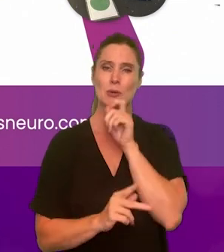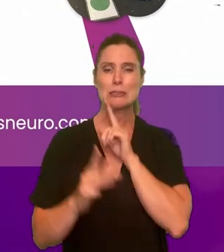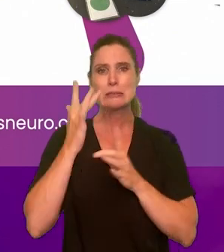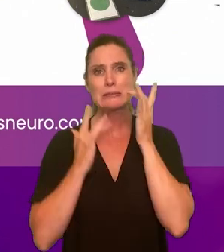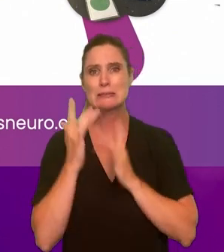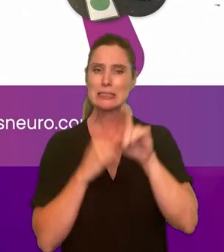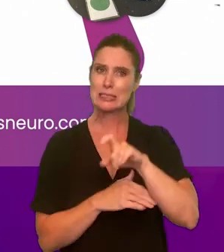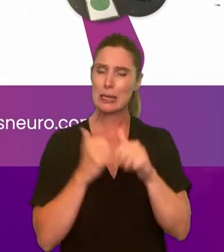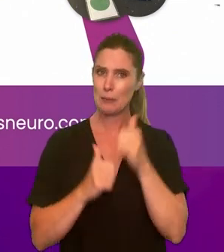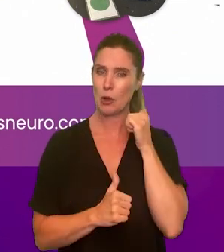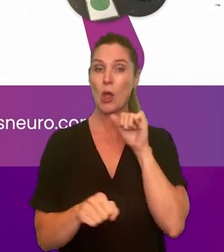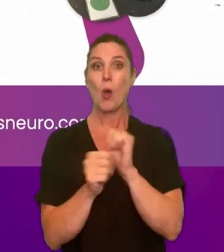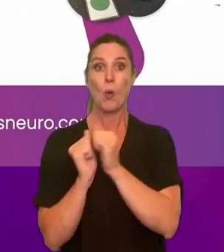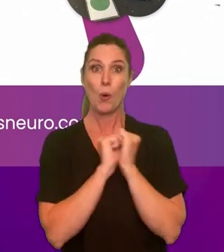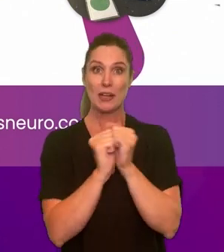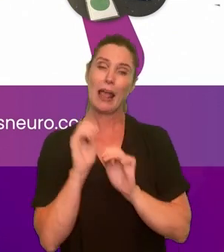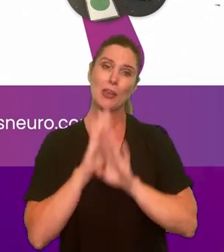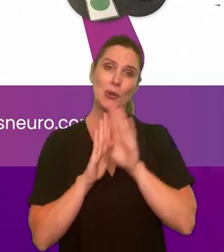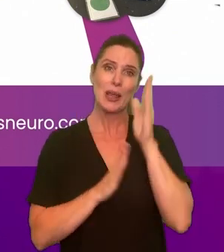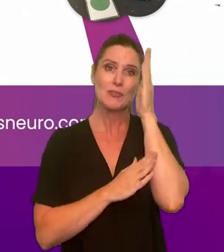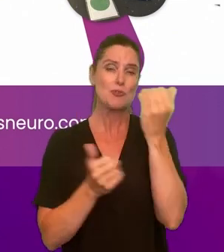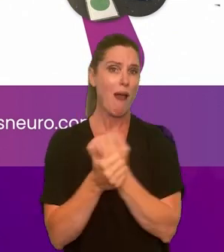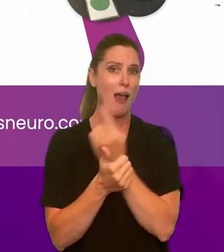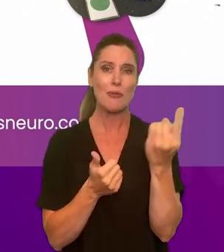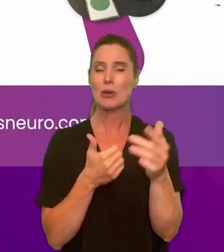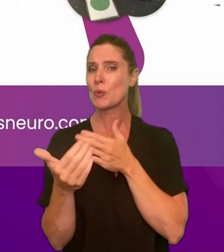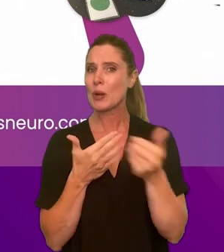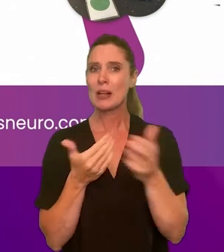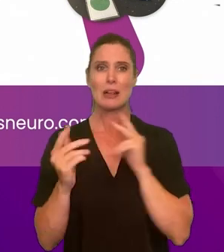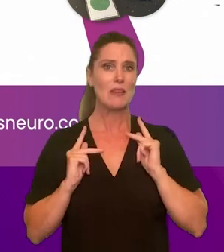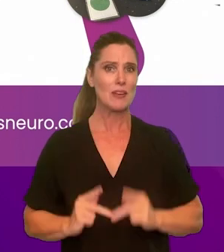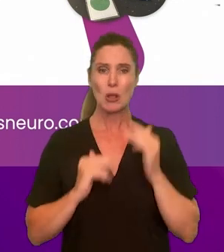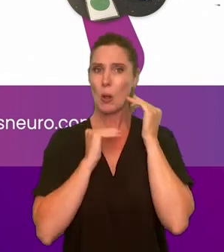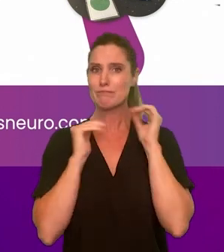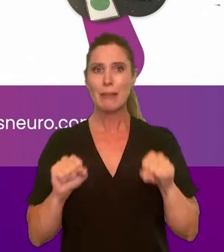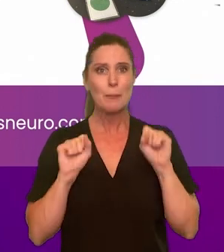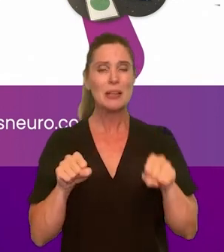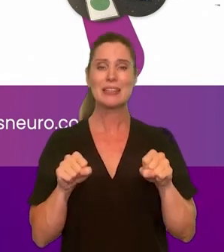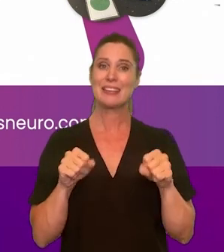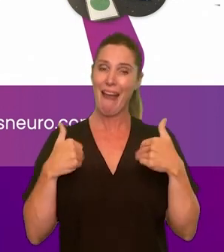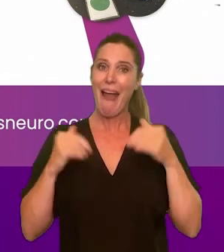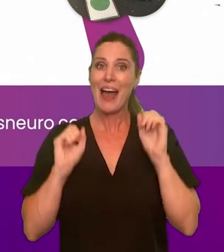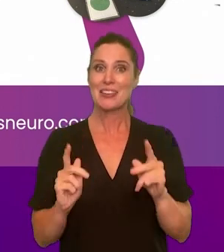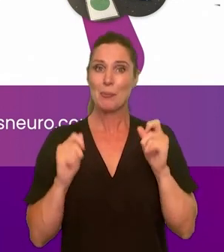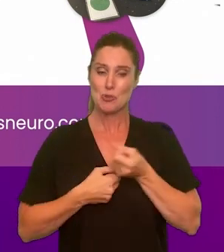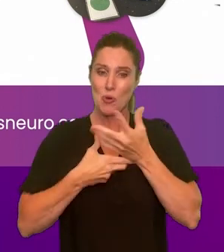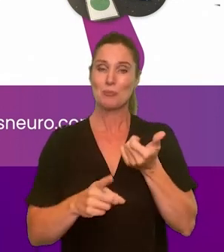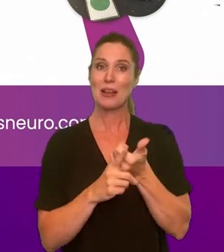Let's work together to create a future where everyone, regardless of their physical abilities, has the chance to express themselves, to play,